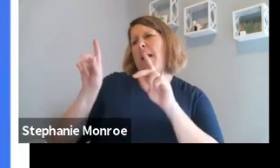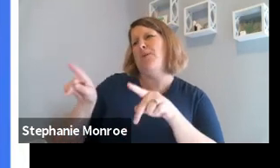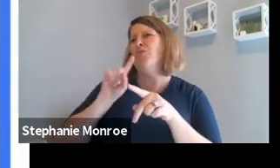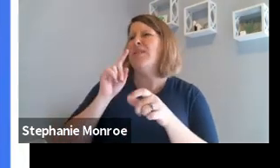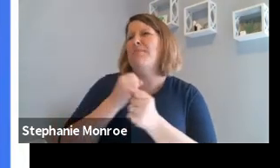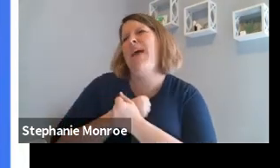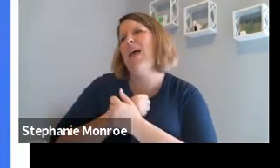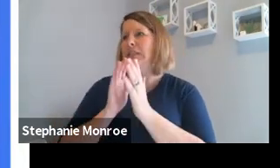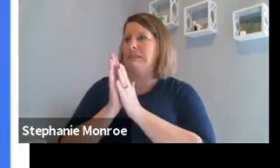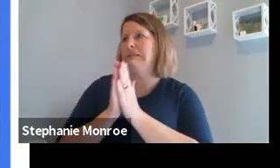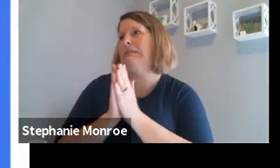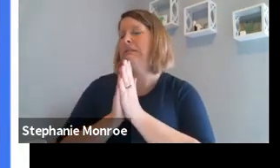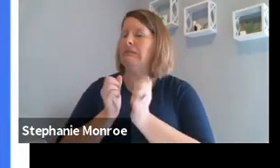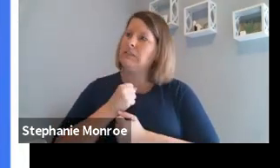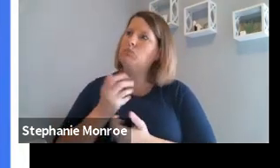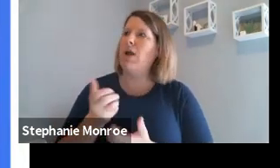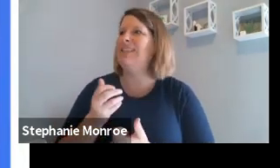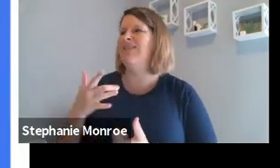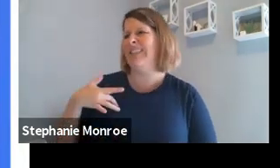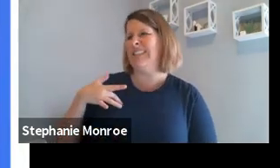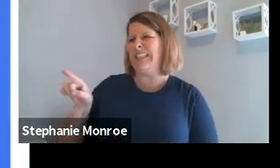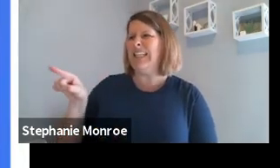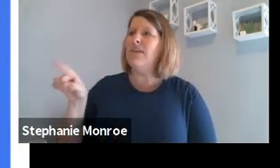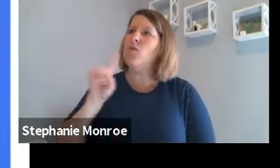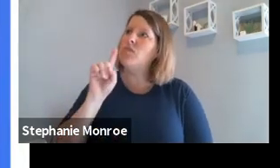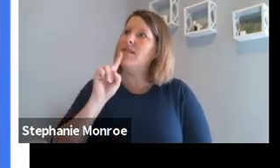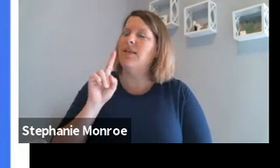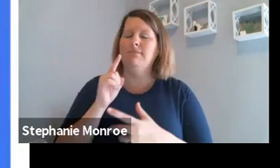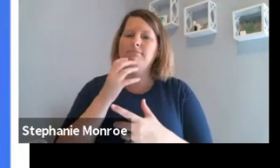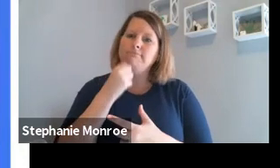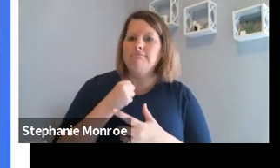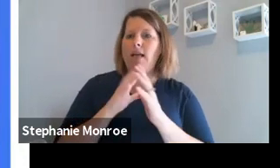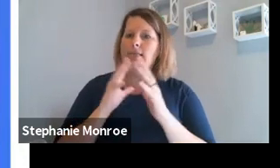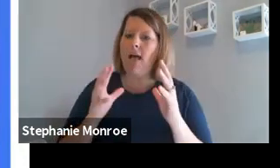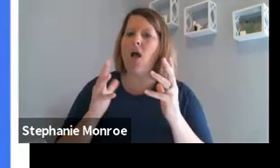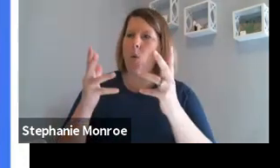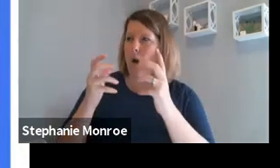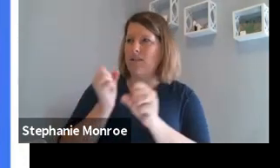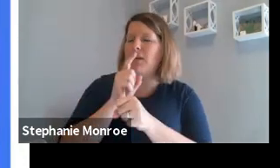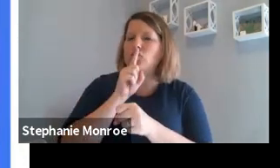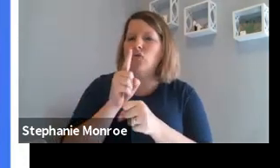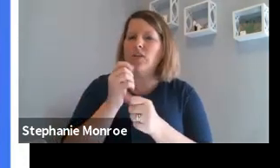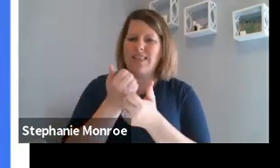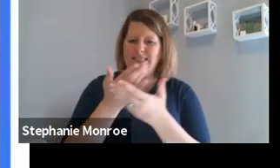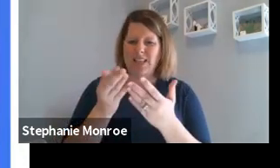or very expressive, or very sensitive, or very caring, and they really want to make sure that certain things are happening in certain ways.